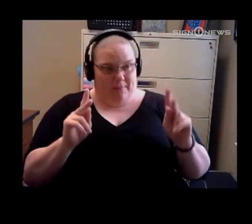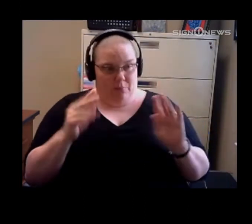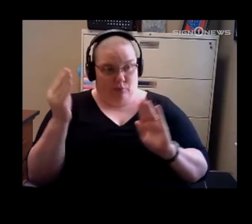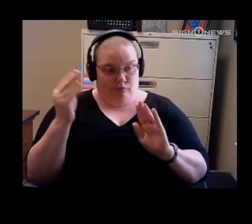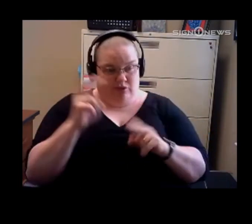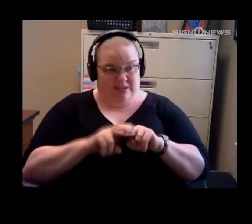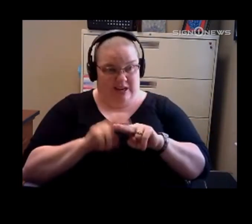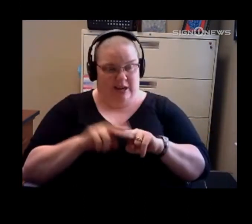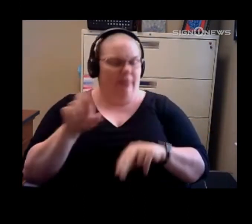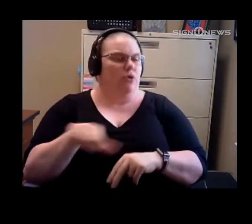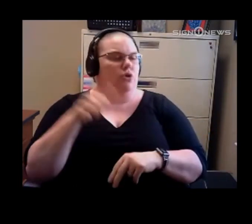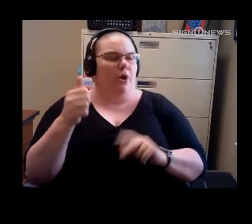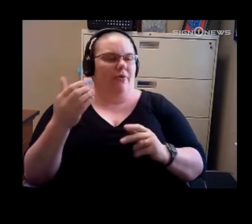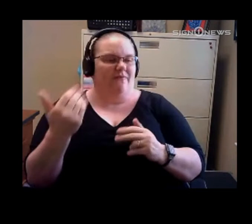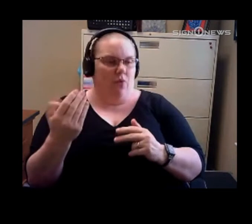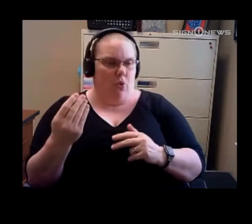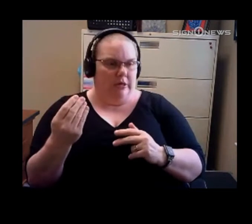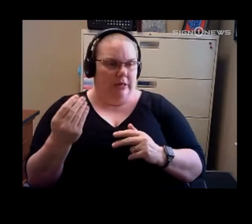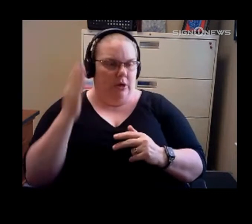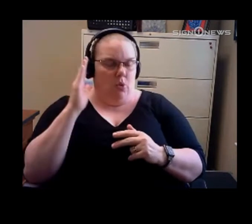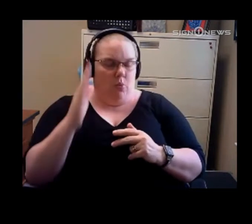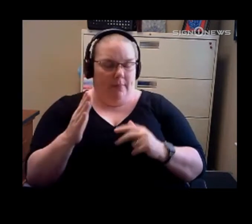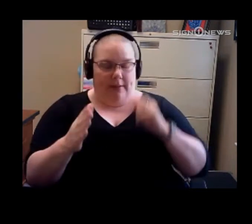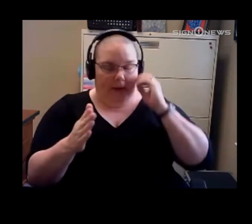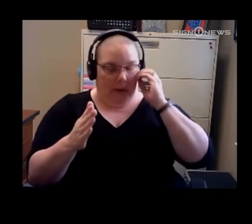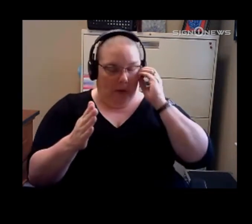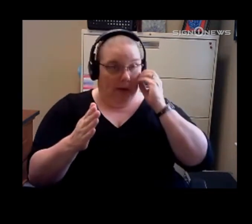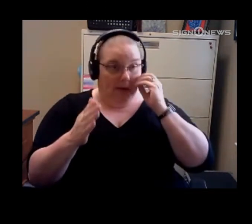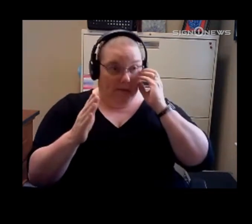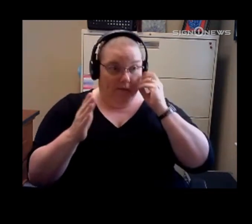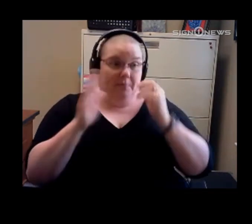if you would be so kind and willing later today this Google form will be open with the same